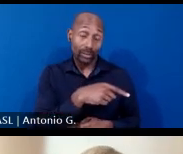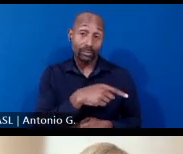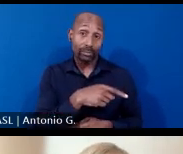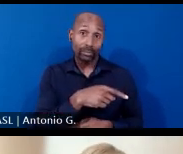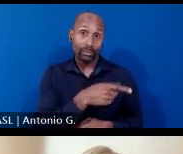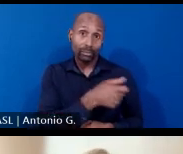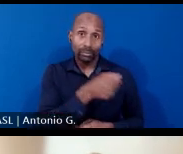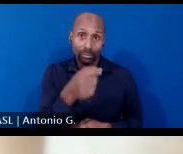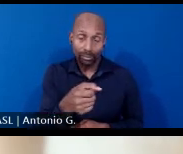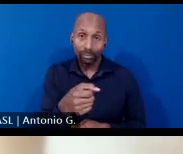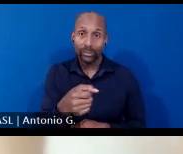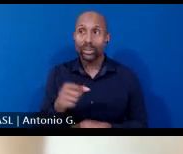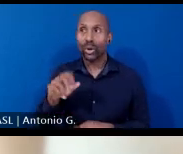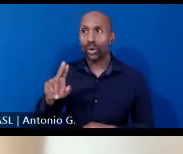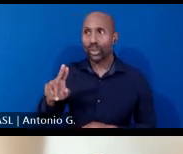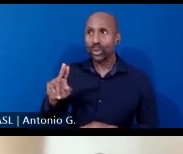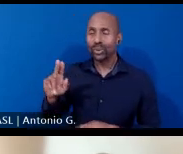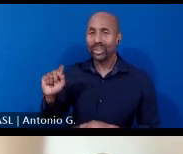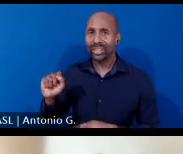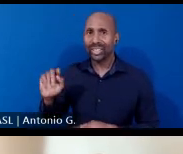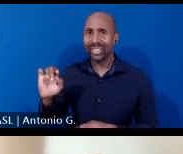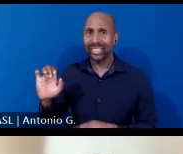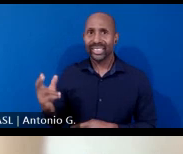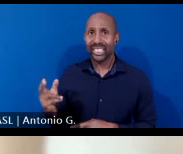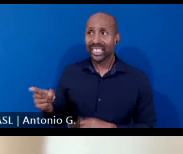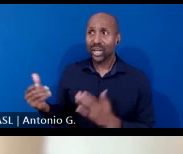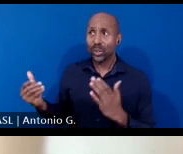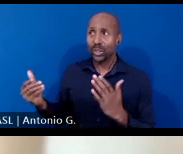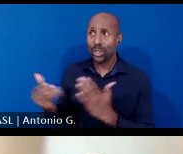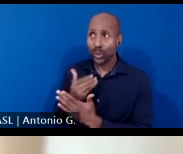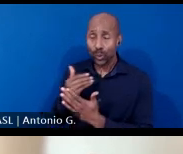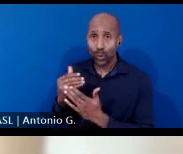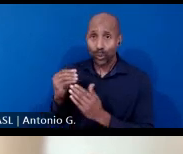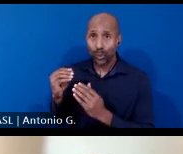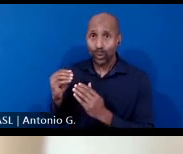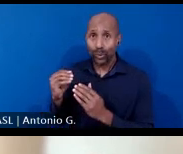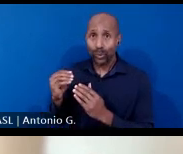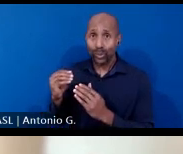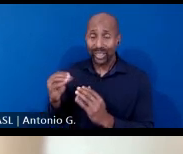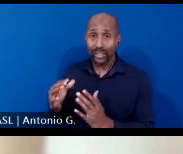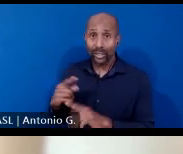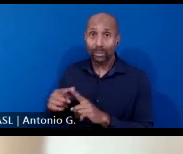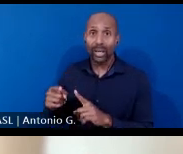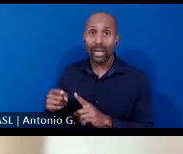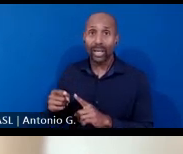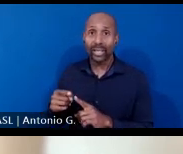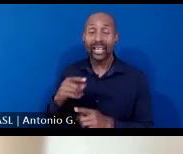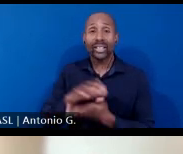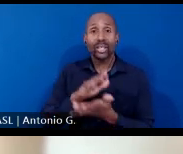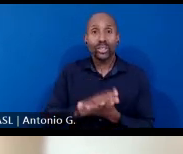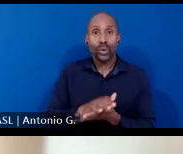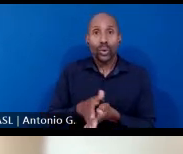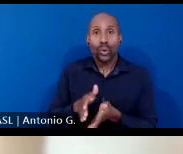support completely uncertified and unprepared teachers. So the pressures on new teachers, it's it's hard enough